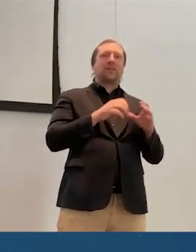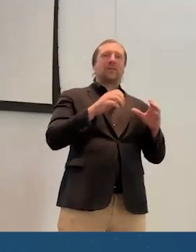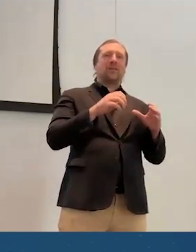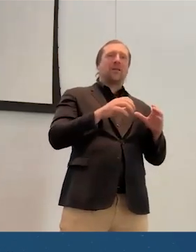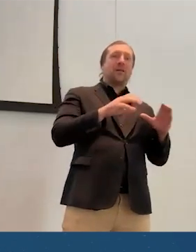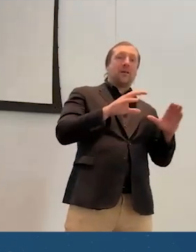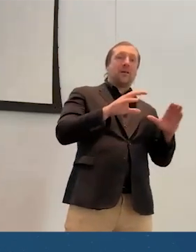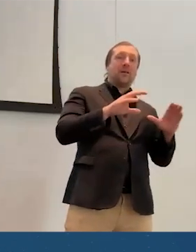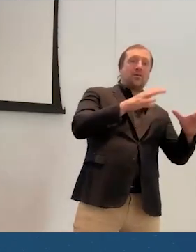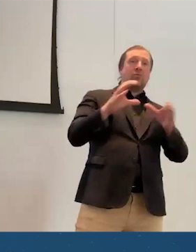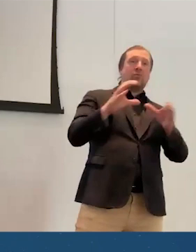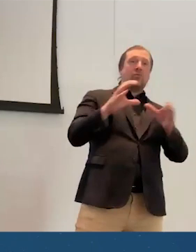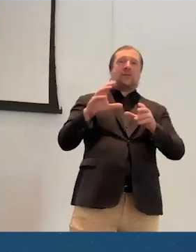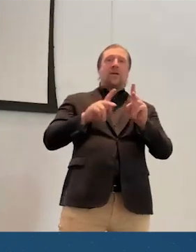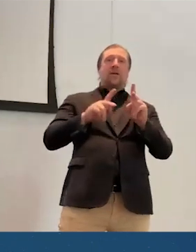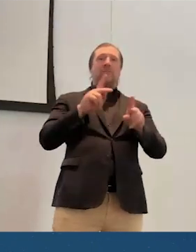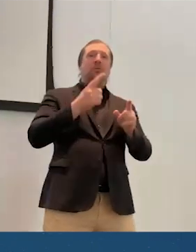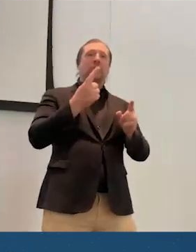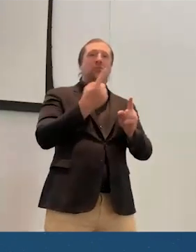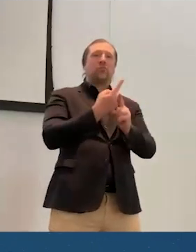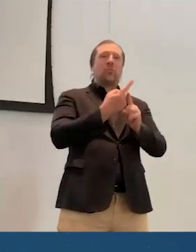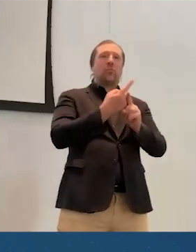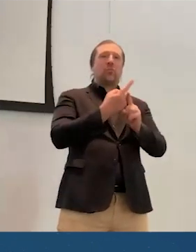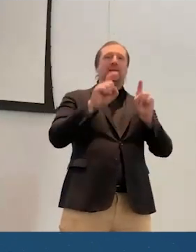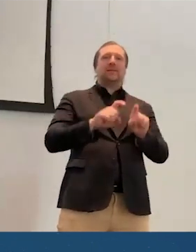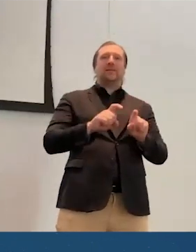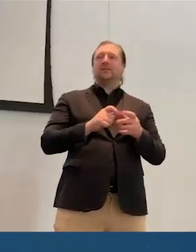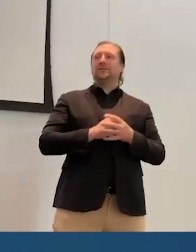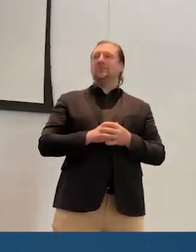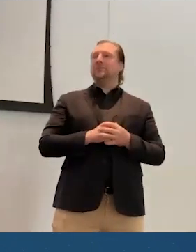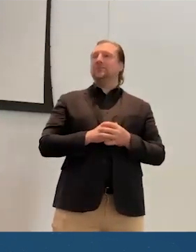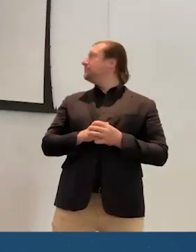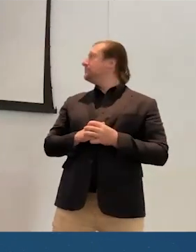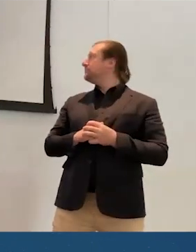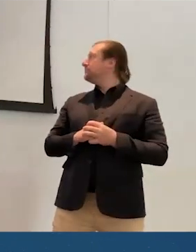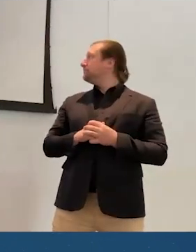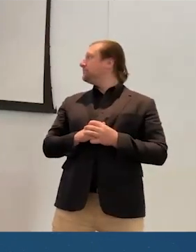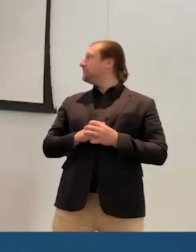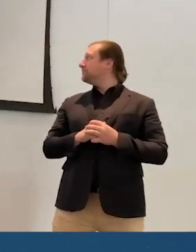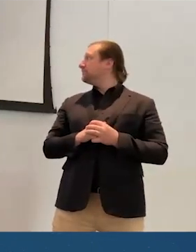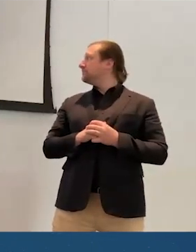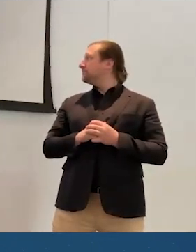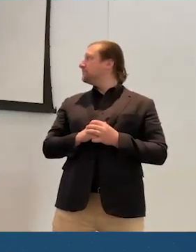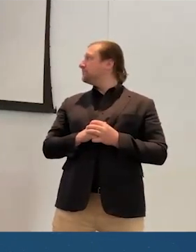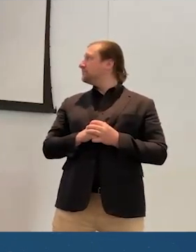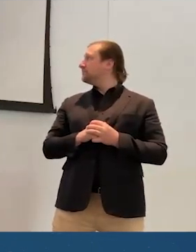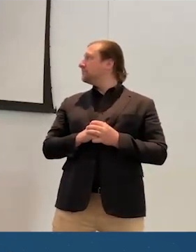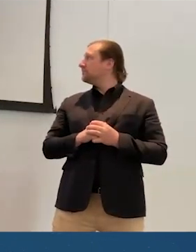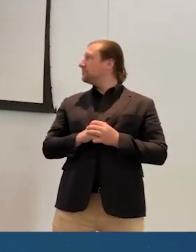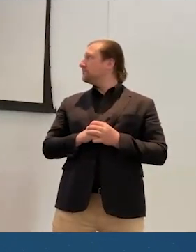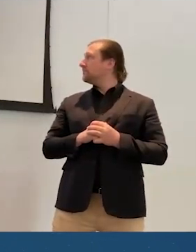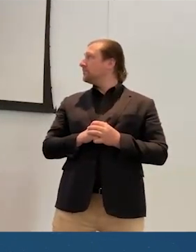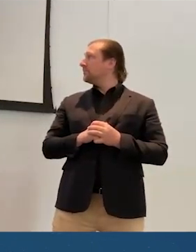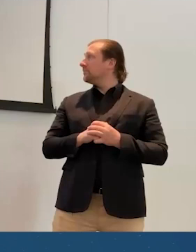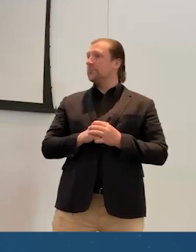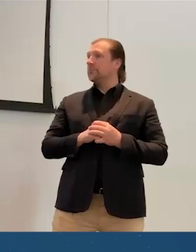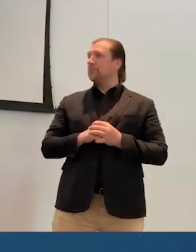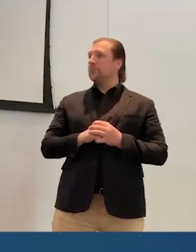impairments is also essential, which-- they provide a broader perspective